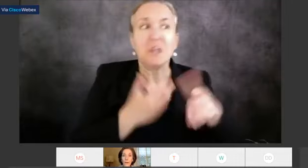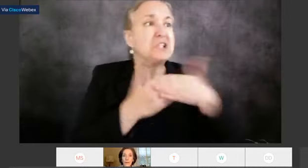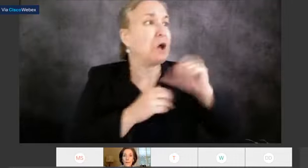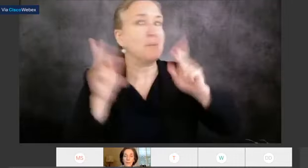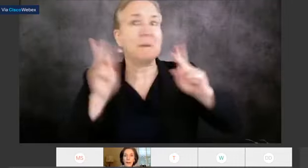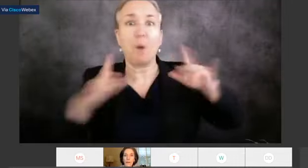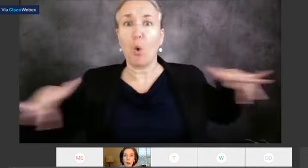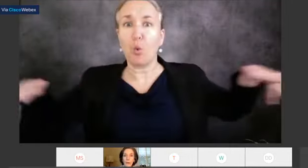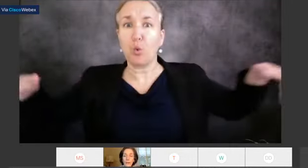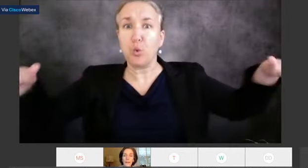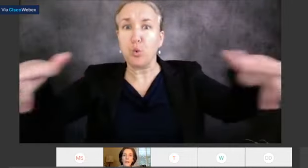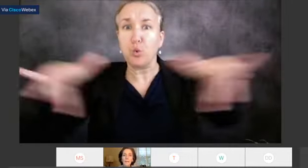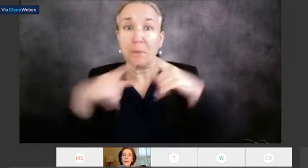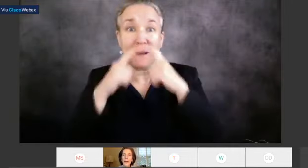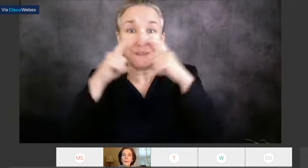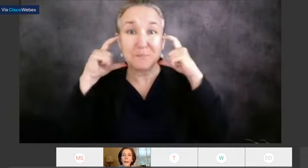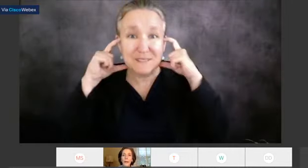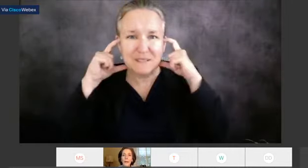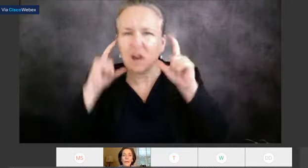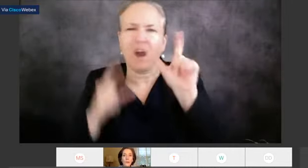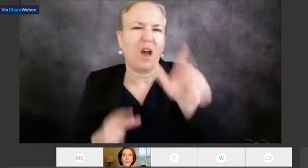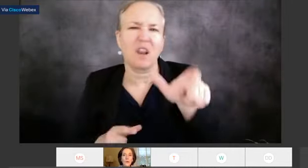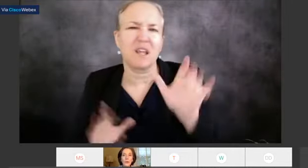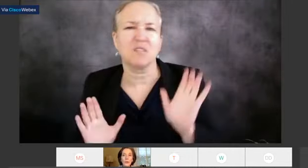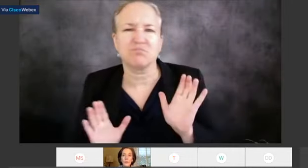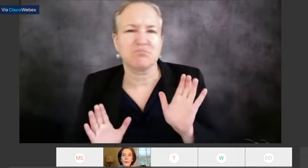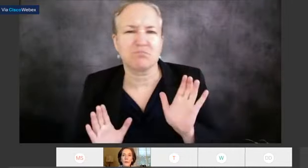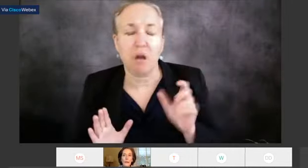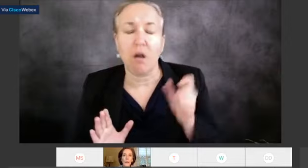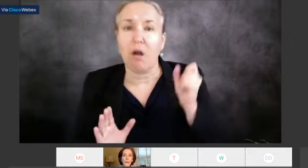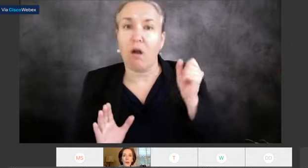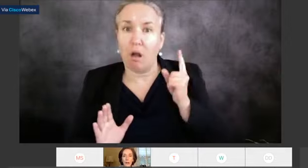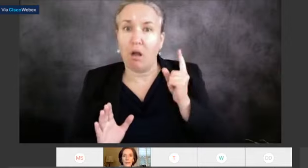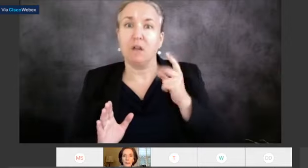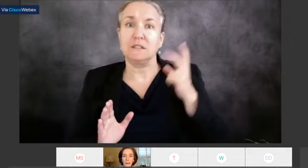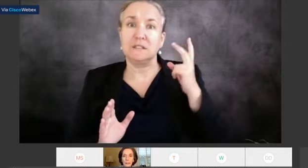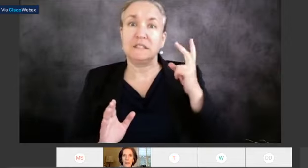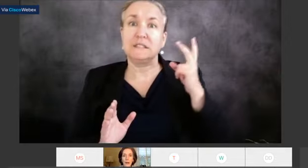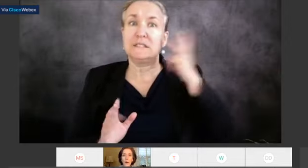to have the mask on but if you do a stop to talk to anybody